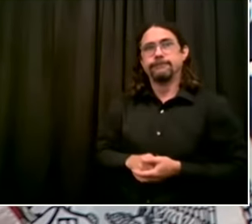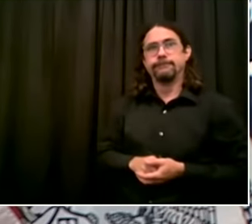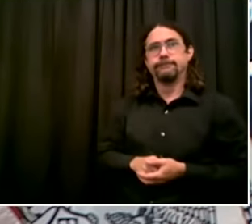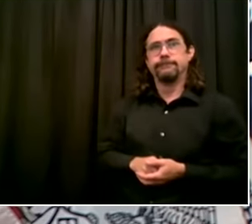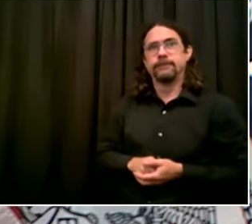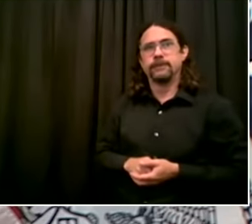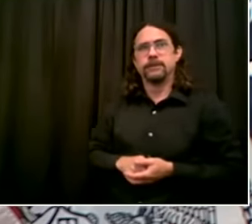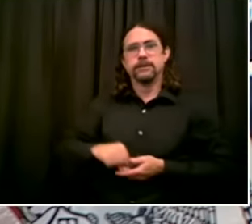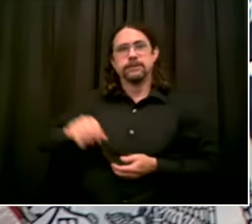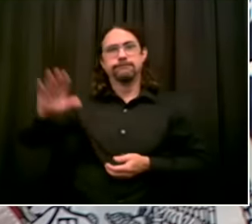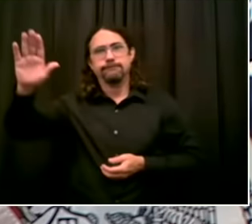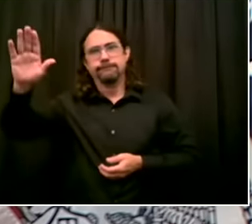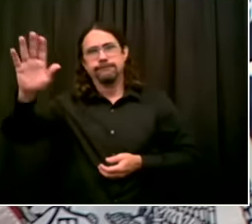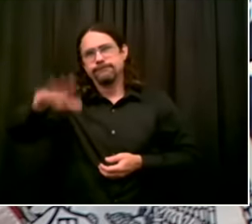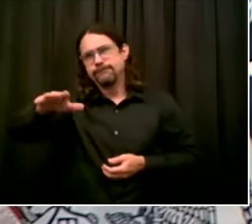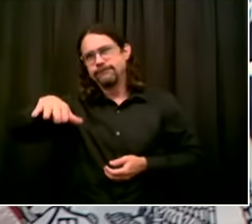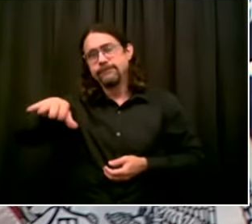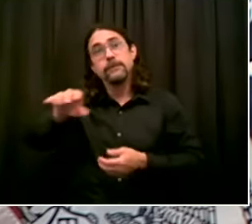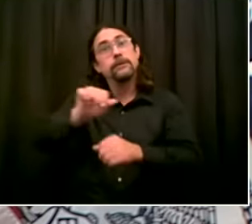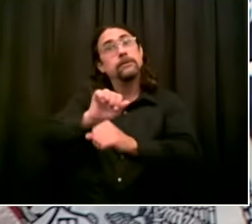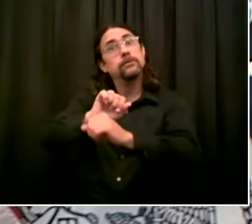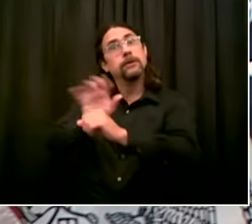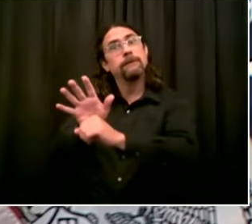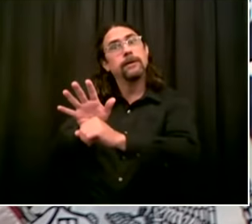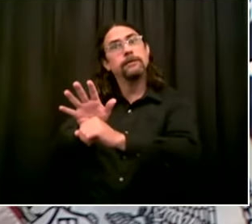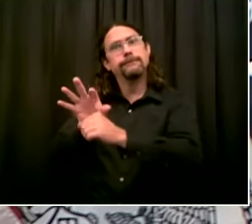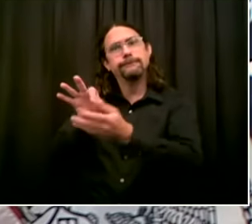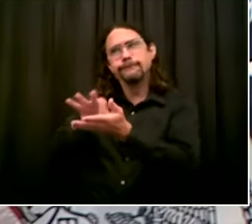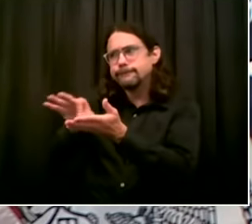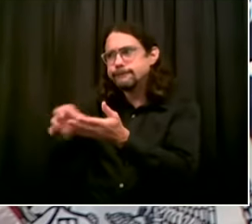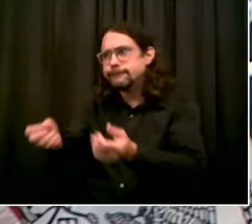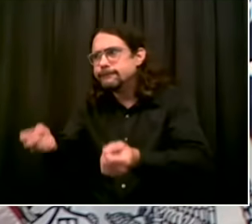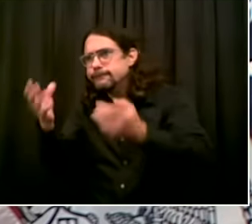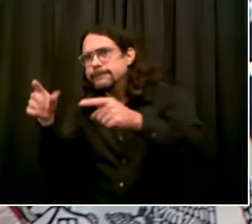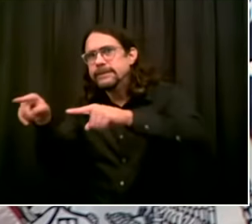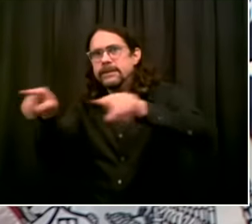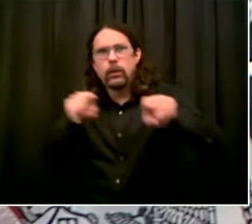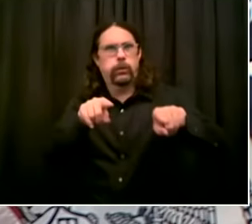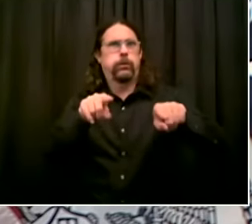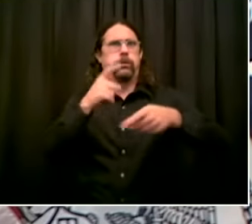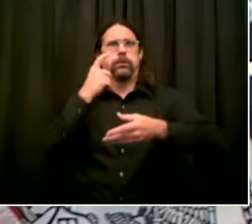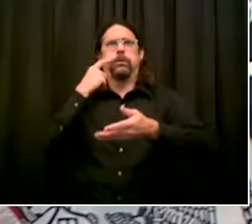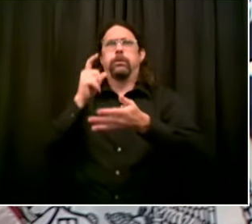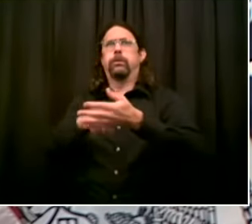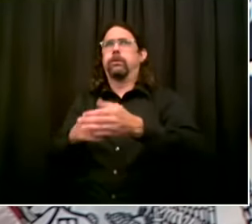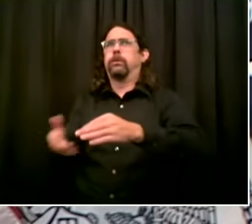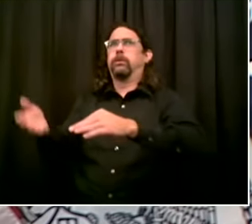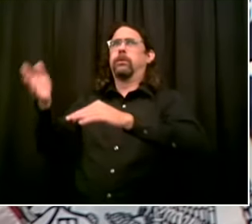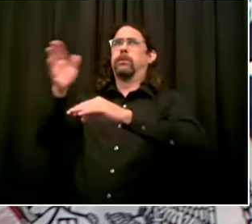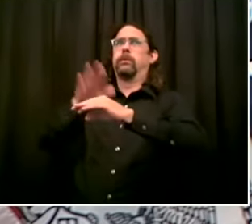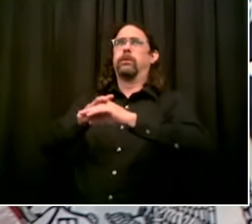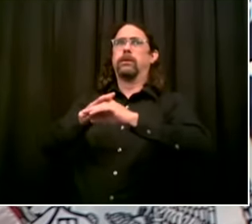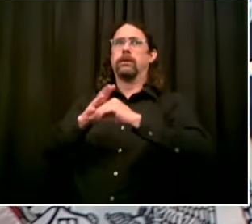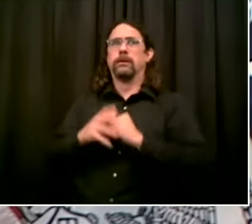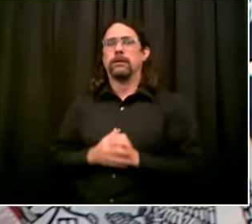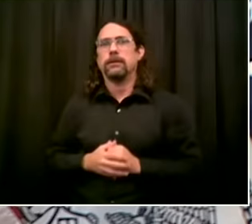WE WILL CONTINUE TO BE IN THAT COMMUNICATION MODTE HROUGHOUT THE PANDEMIC. T IIITS REQUIRE US TO WORK IN A